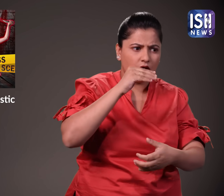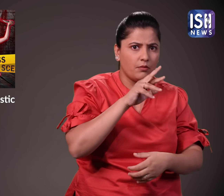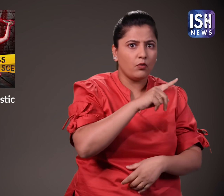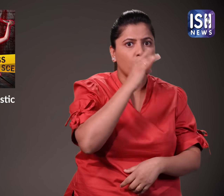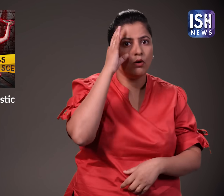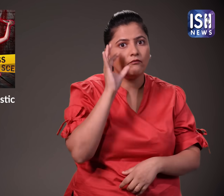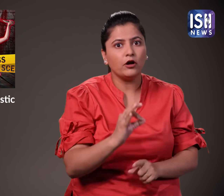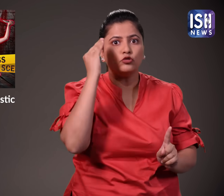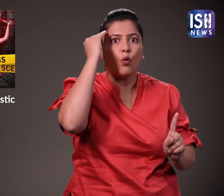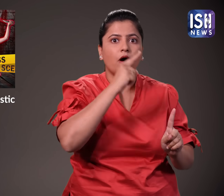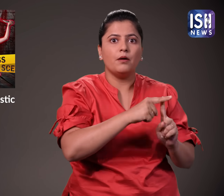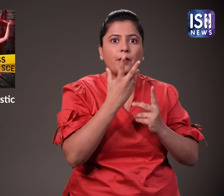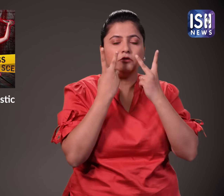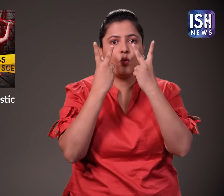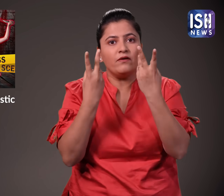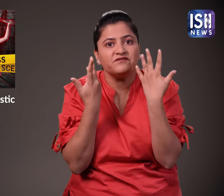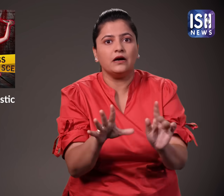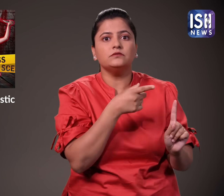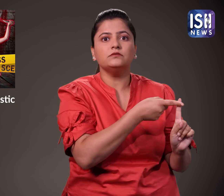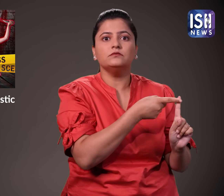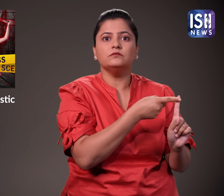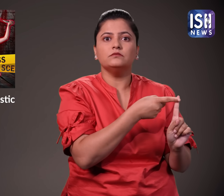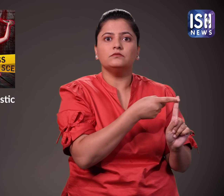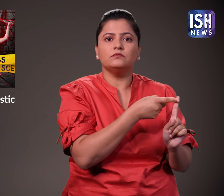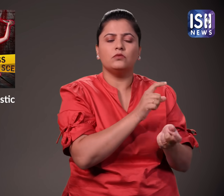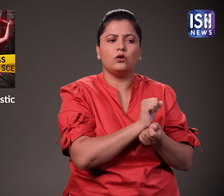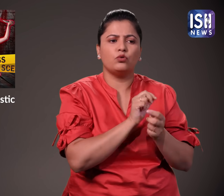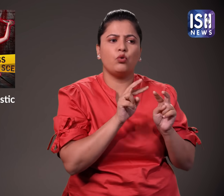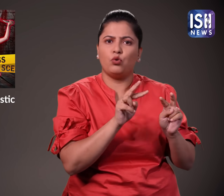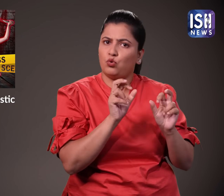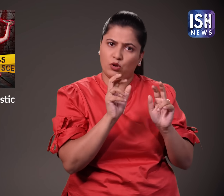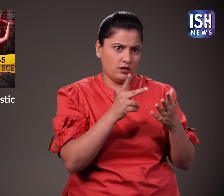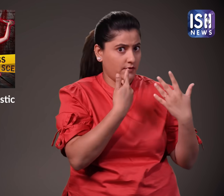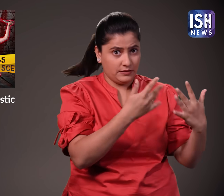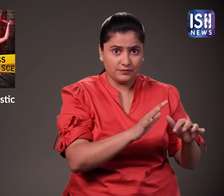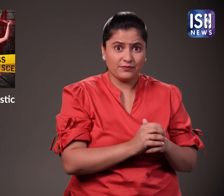This means the child was aware of the murder and what followed.